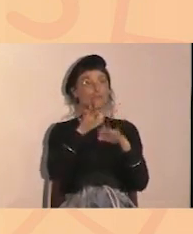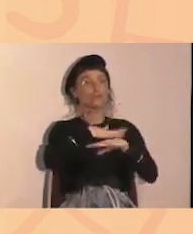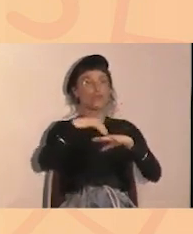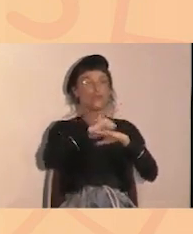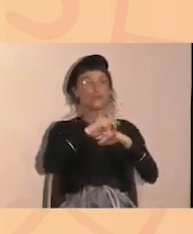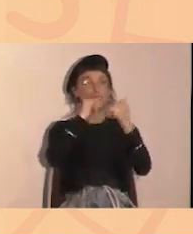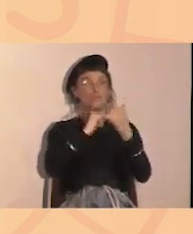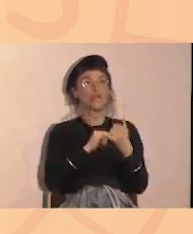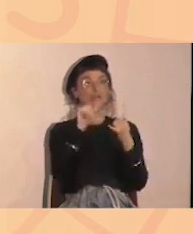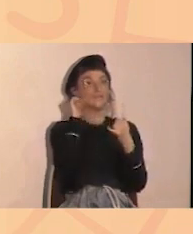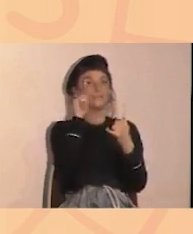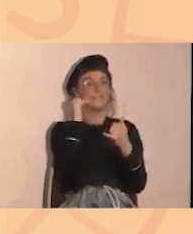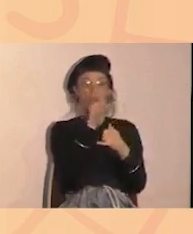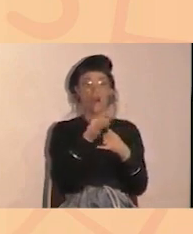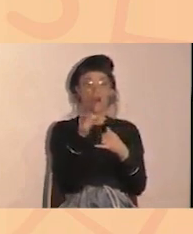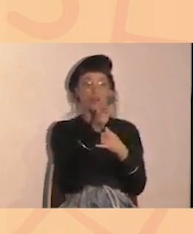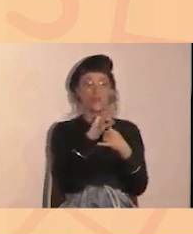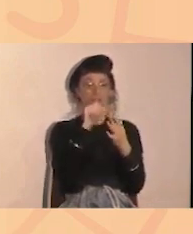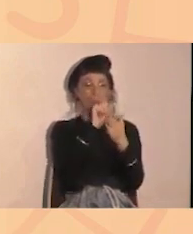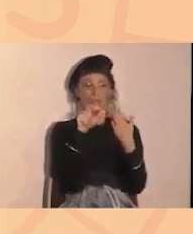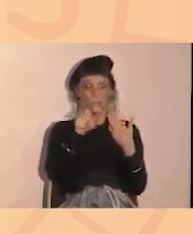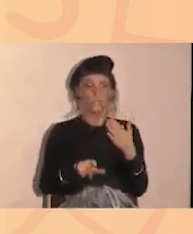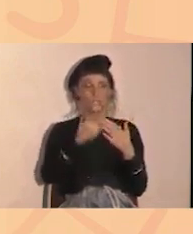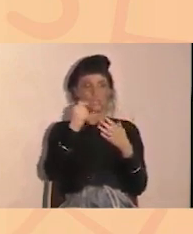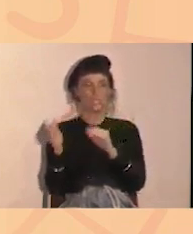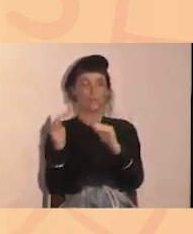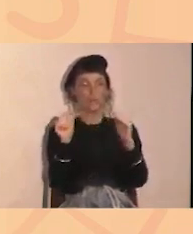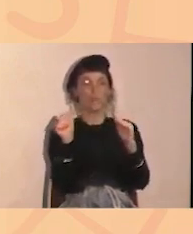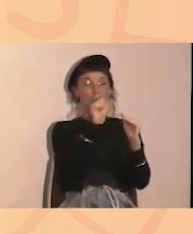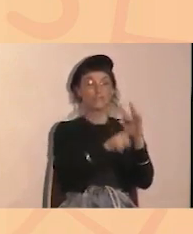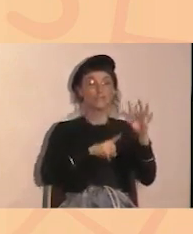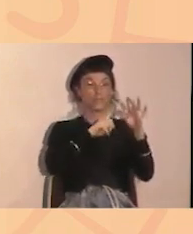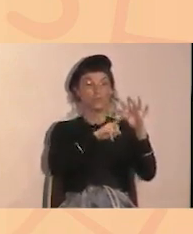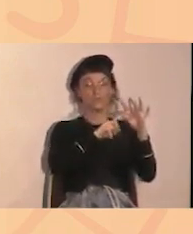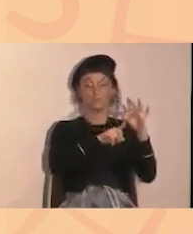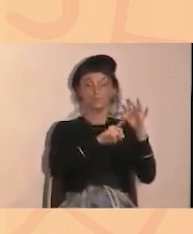relocated back to Queensland after years in Aotearoa.